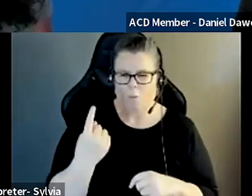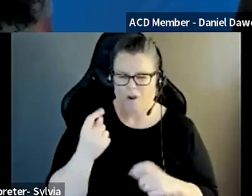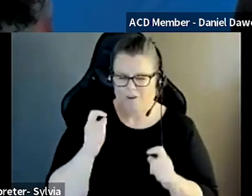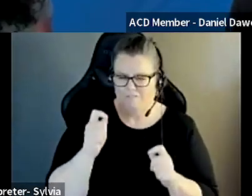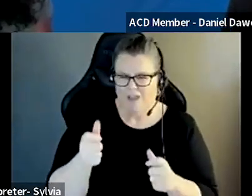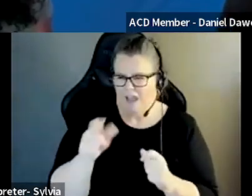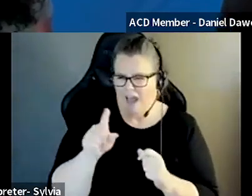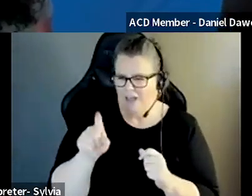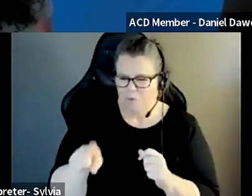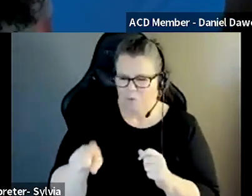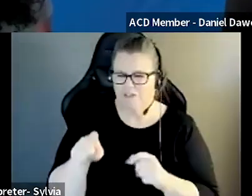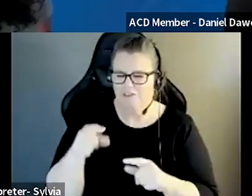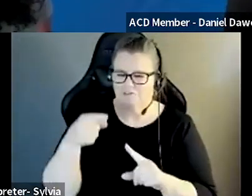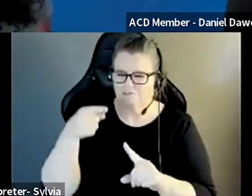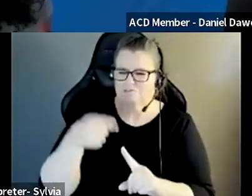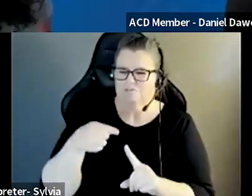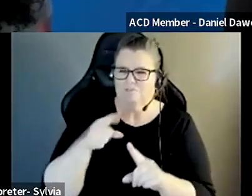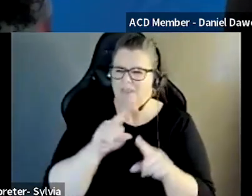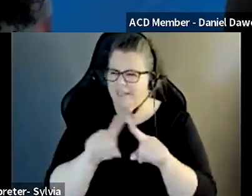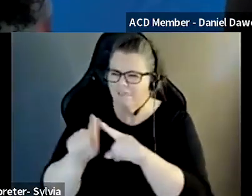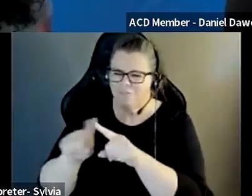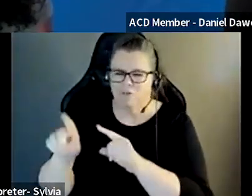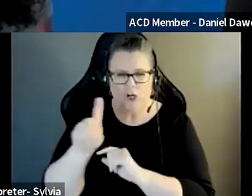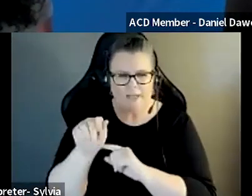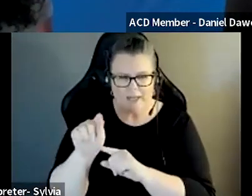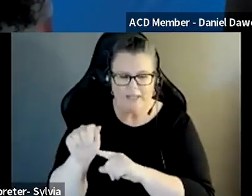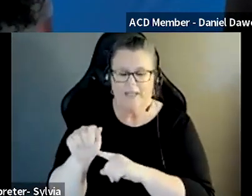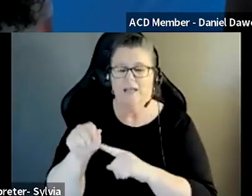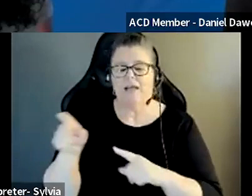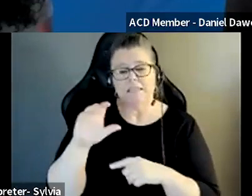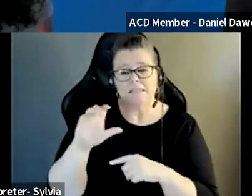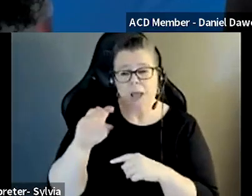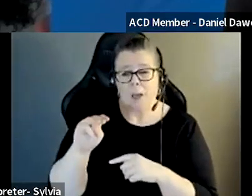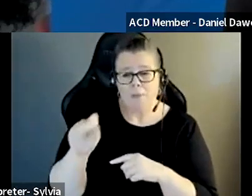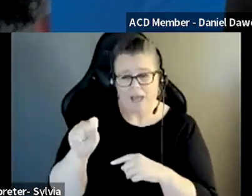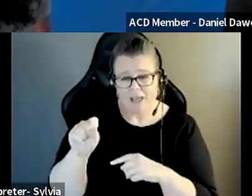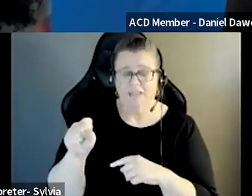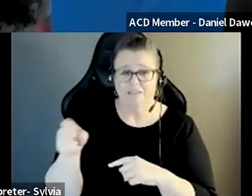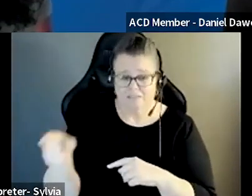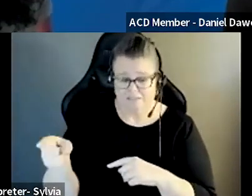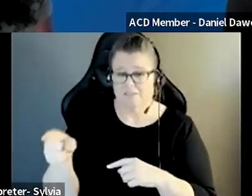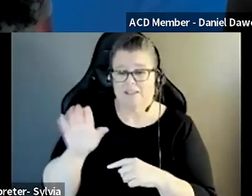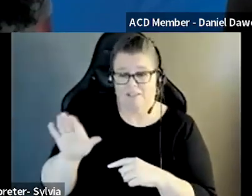Have you -- given how much data is at CMS, is part of this sort